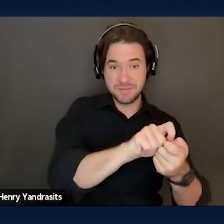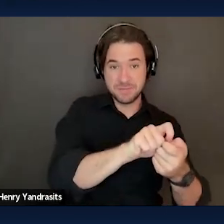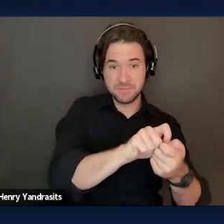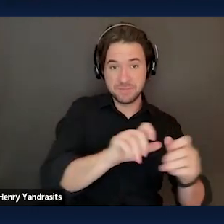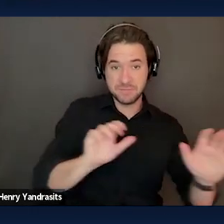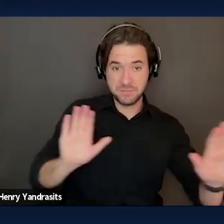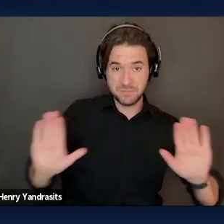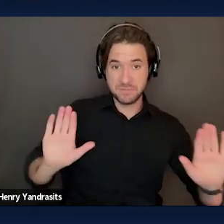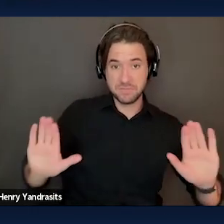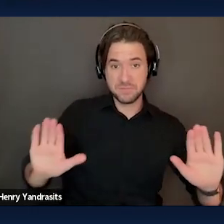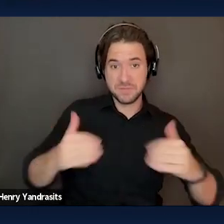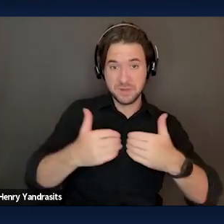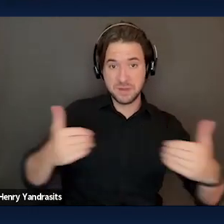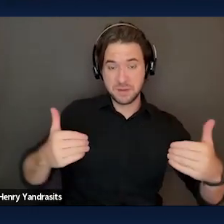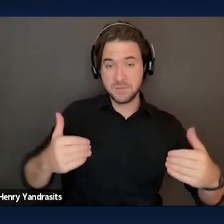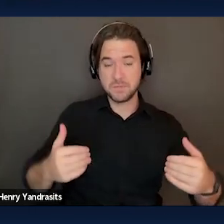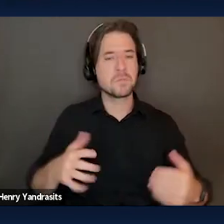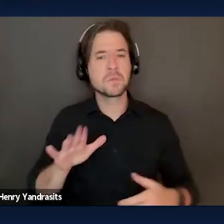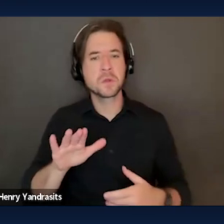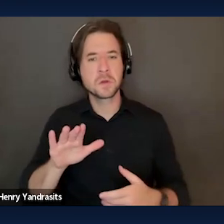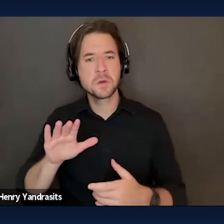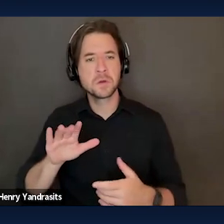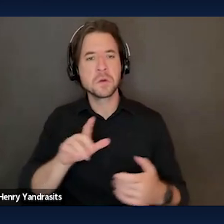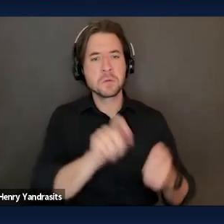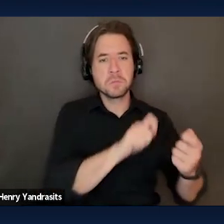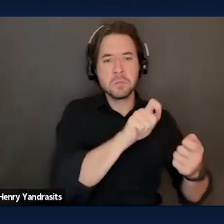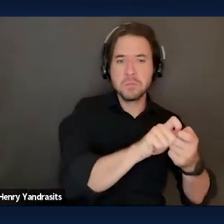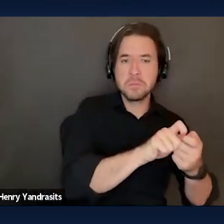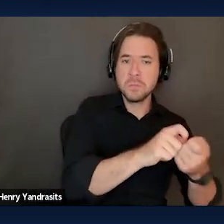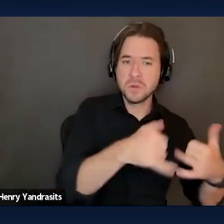Um, we don't want to give up the specificity entirely, though. We want it.